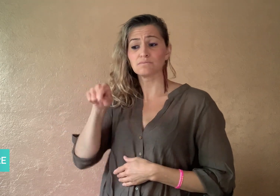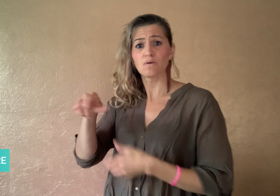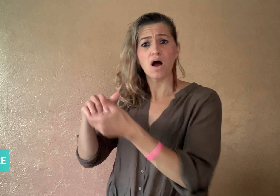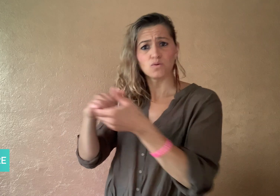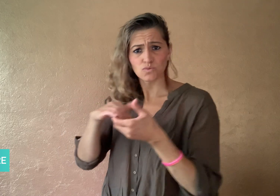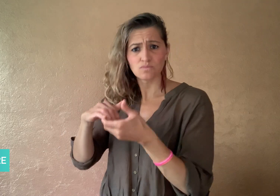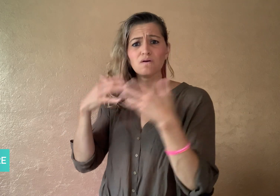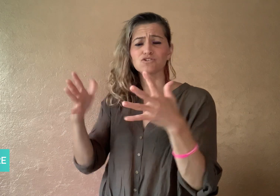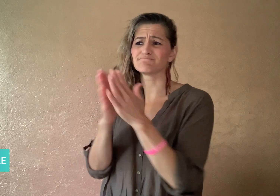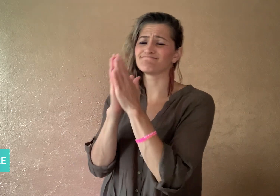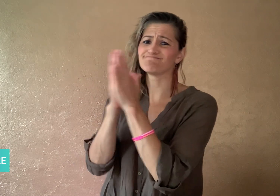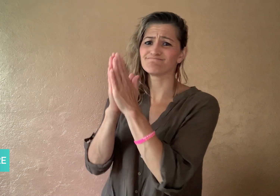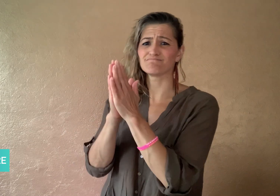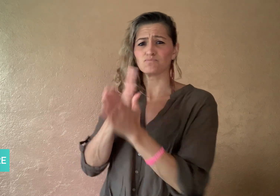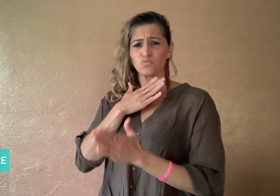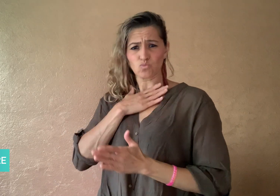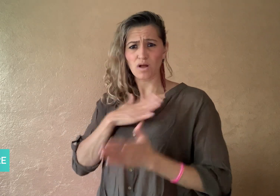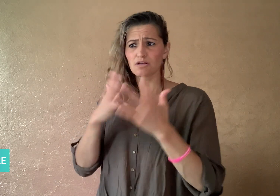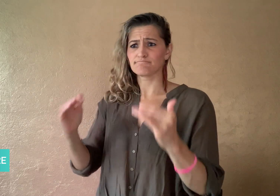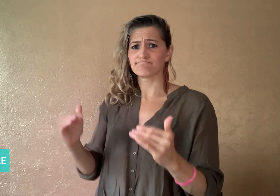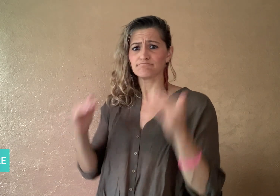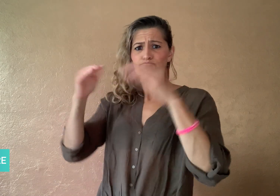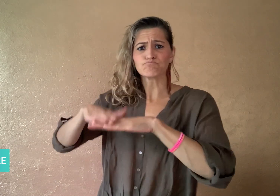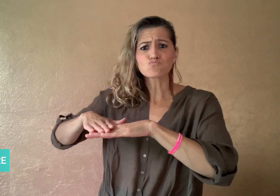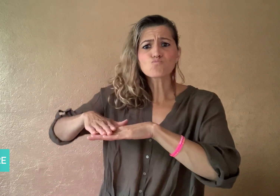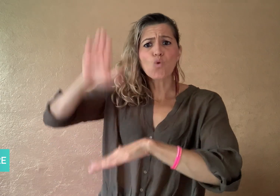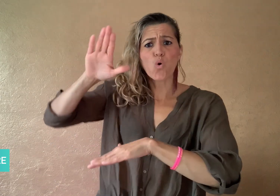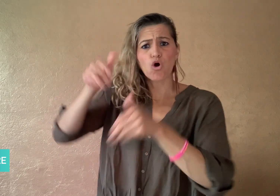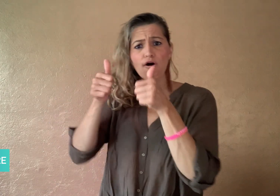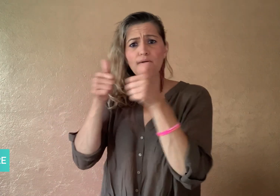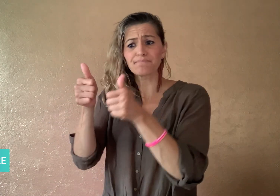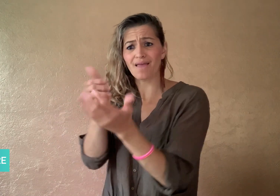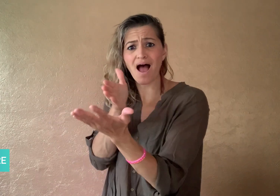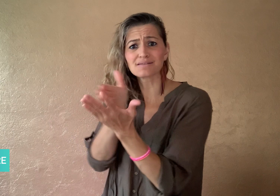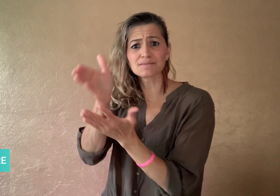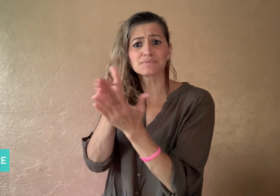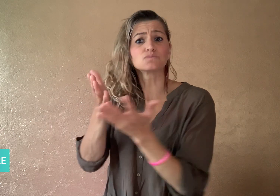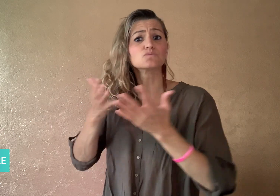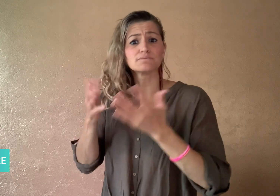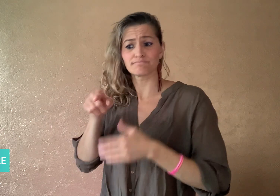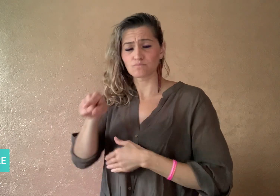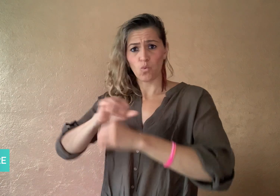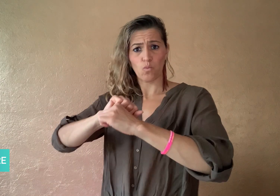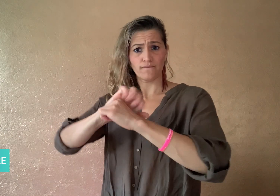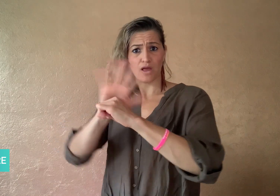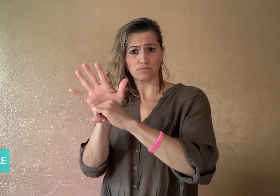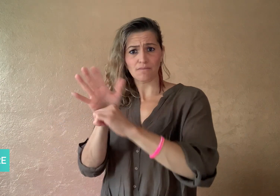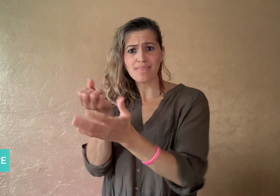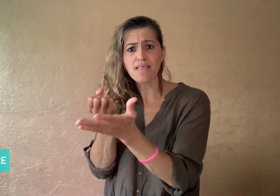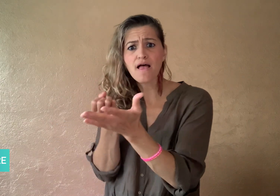has called for an increase in accessibility to COVID-19